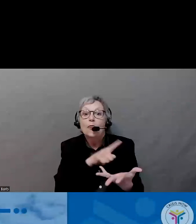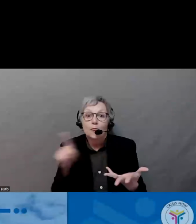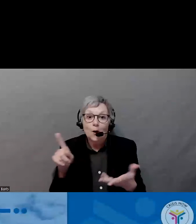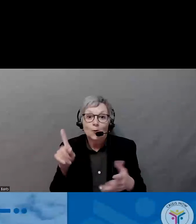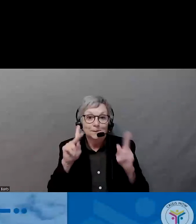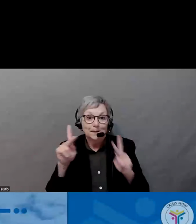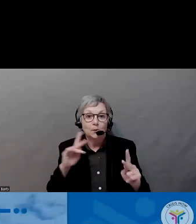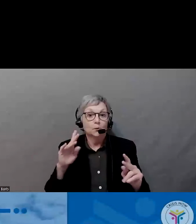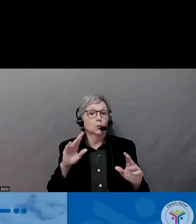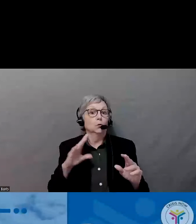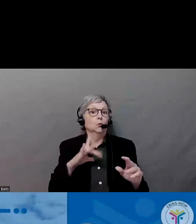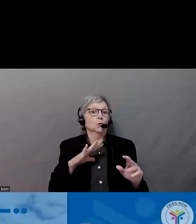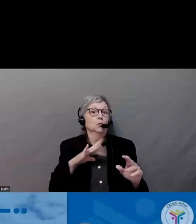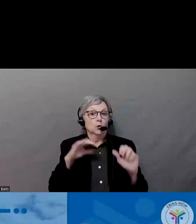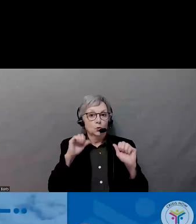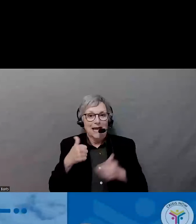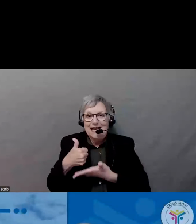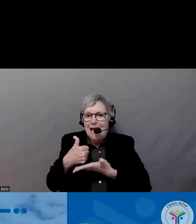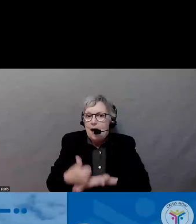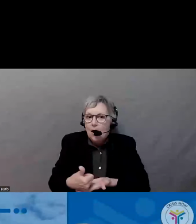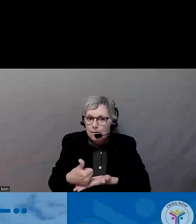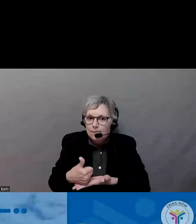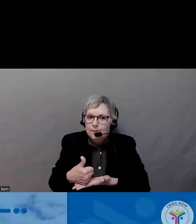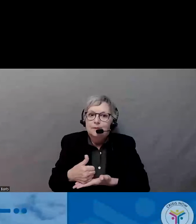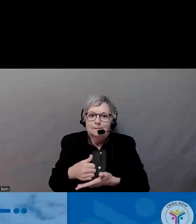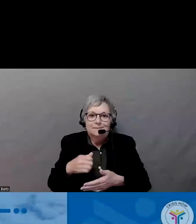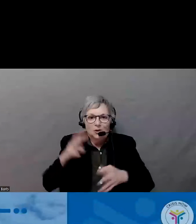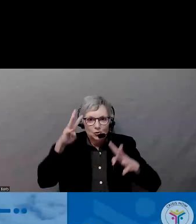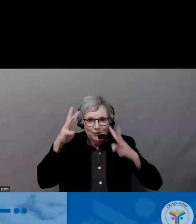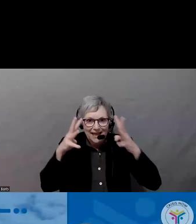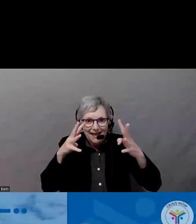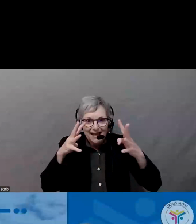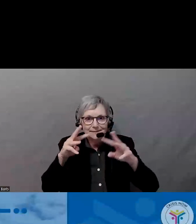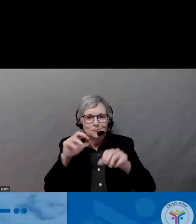FORCE. I AM HAPPY THAT YOU INVITED ME HERE. I AM